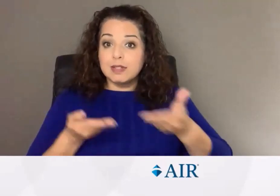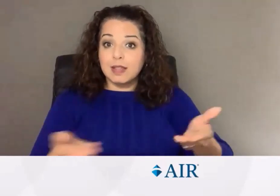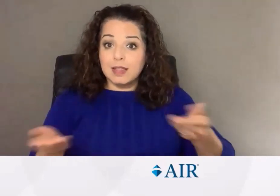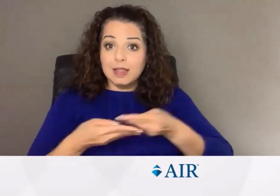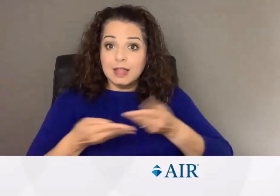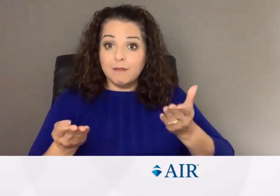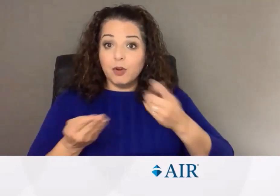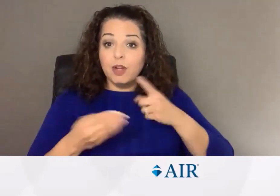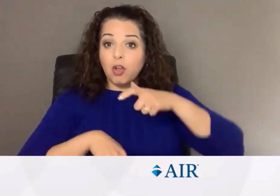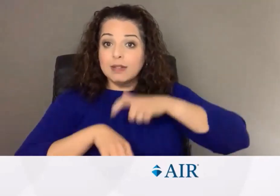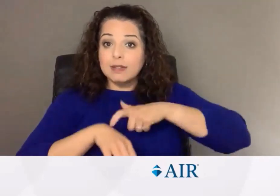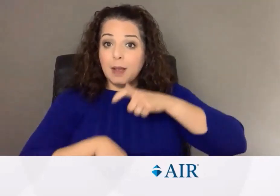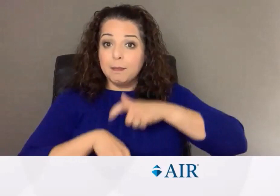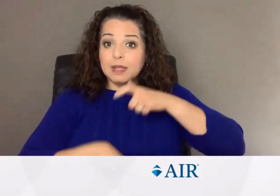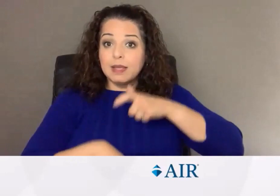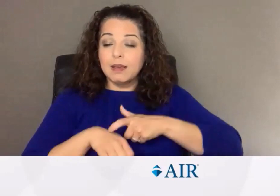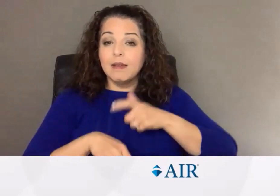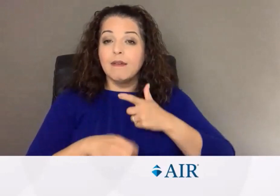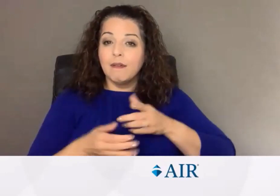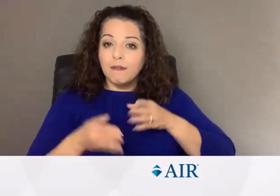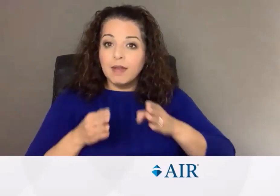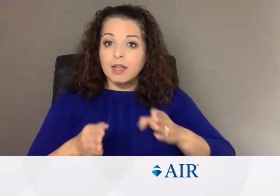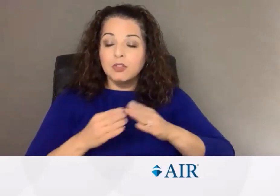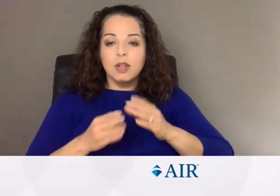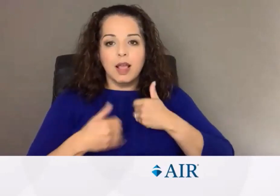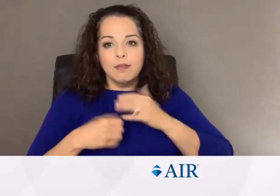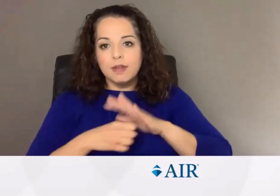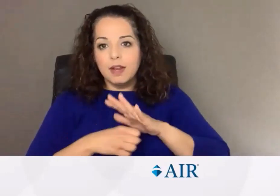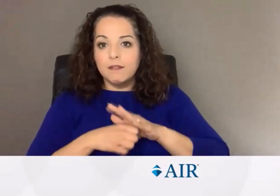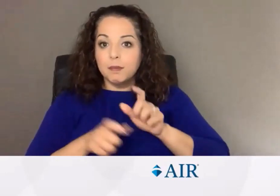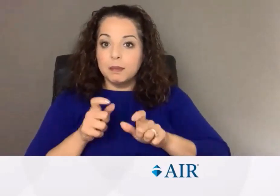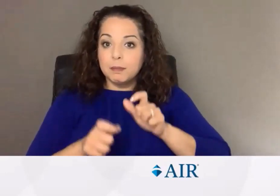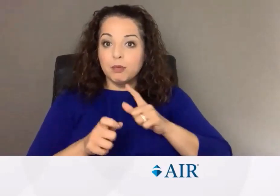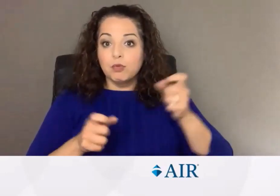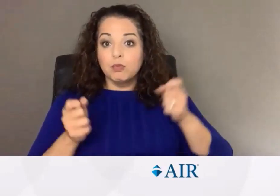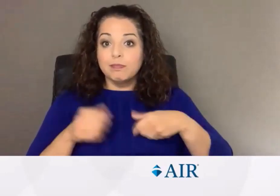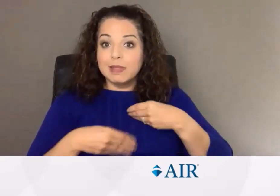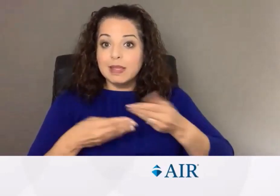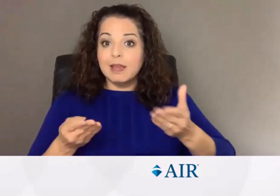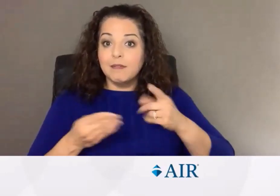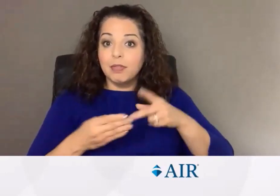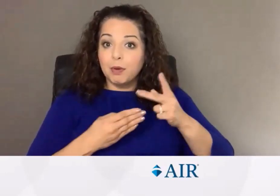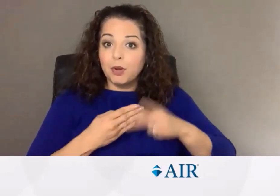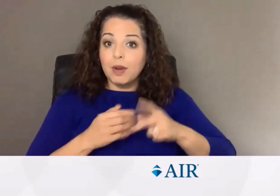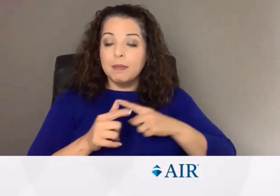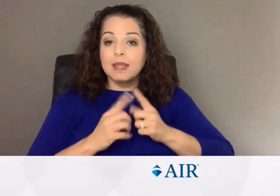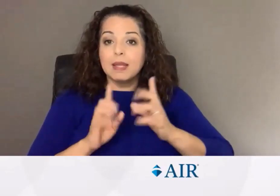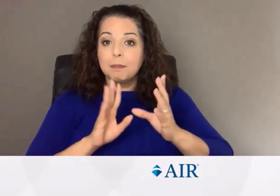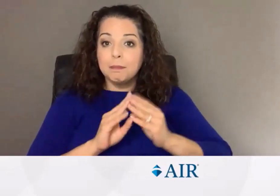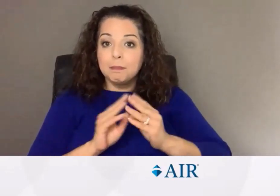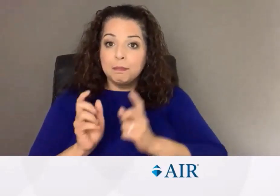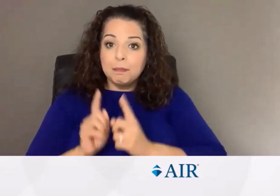So of course, having enough people to deliver the program and meet with these older adults for the different visits